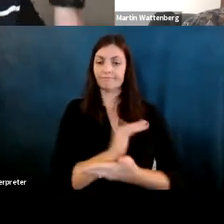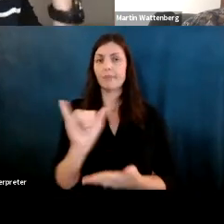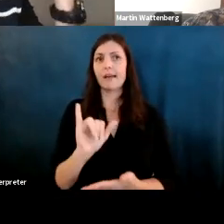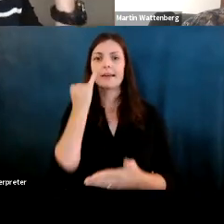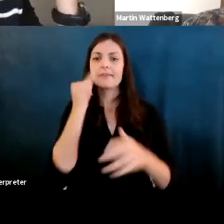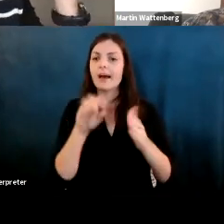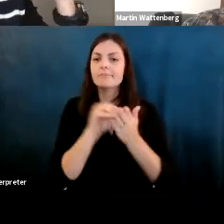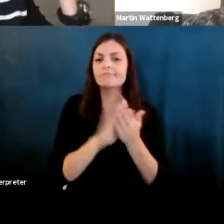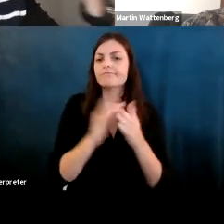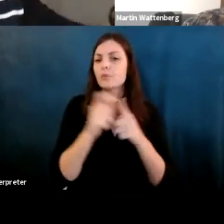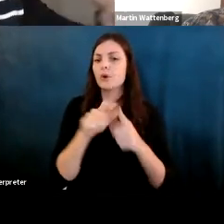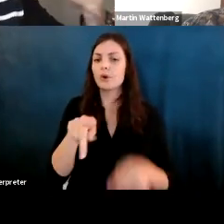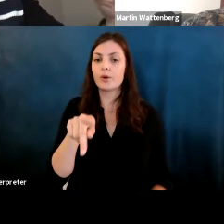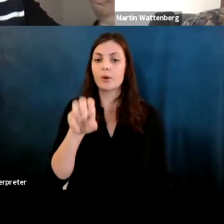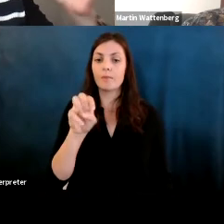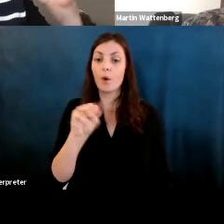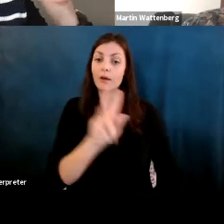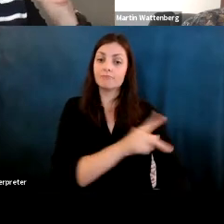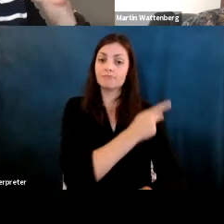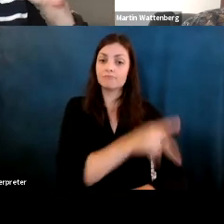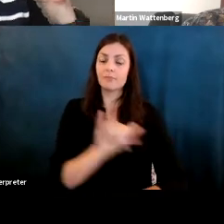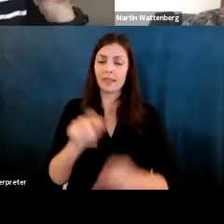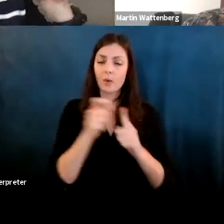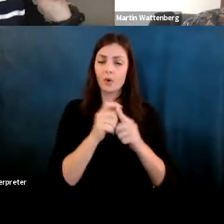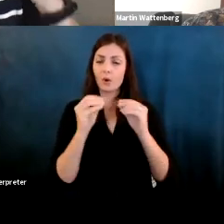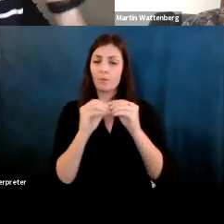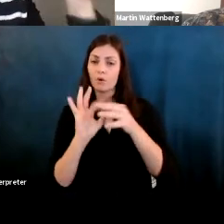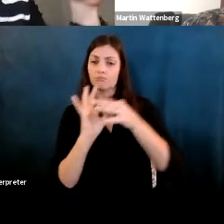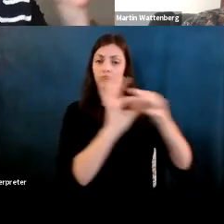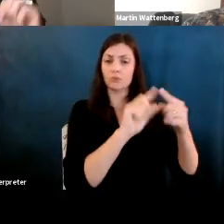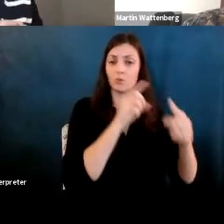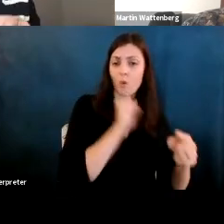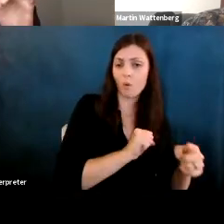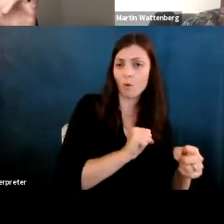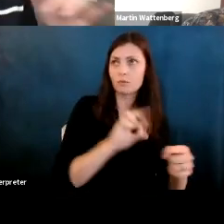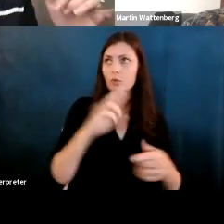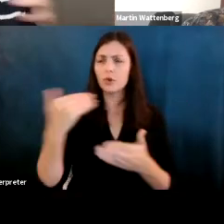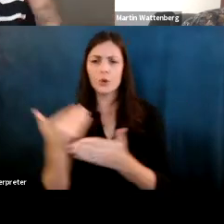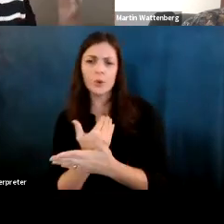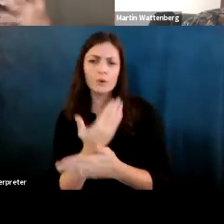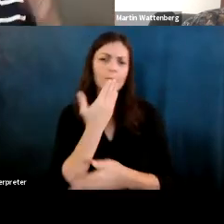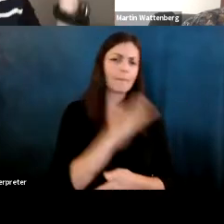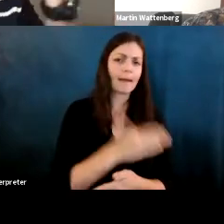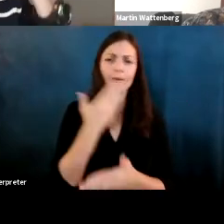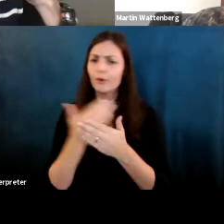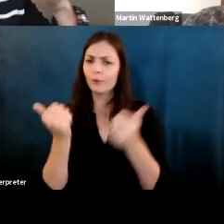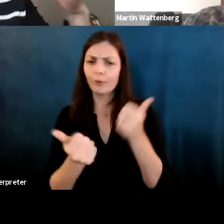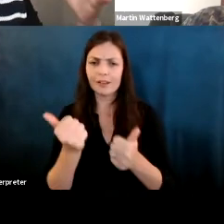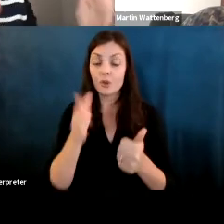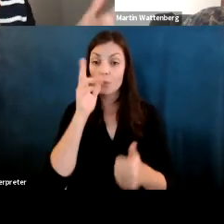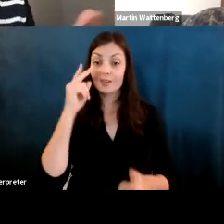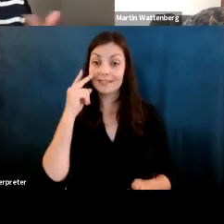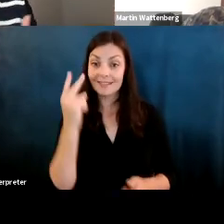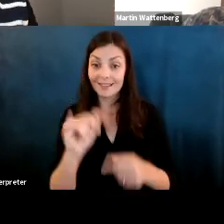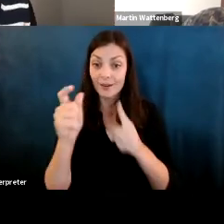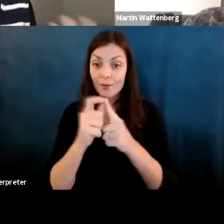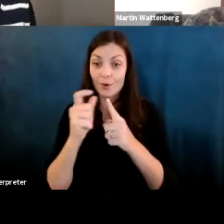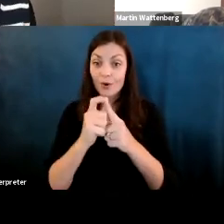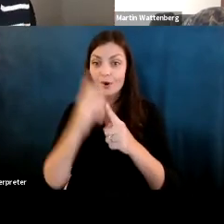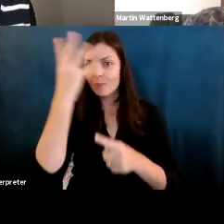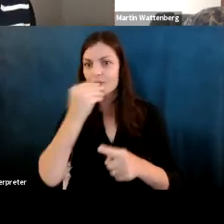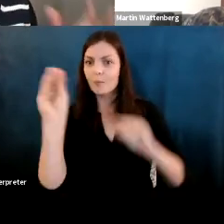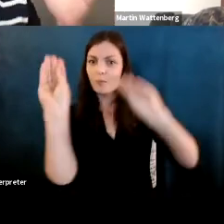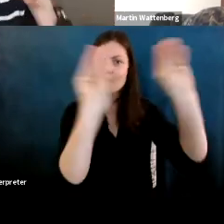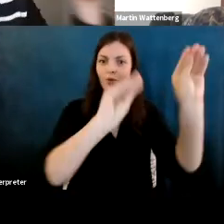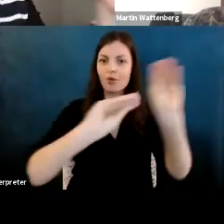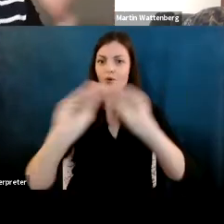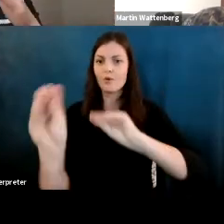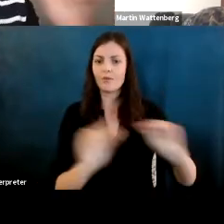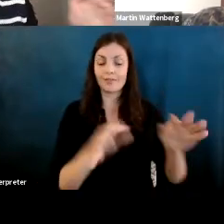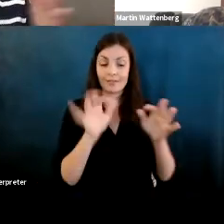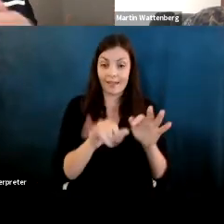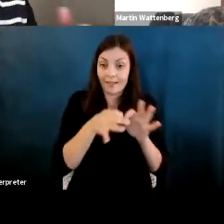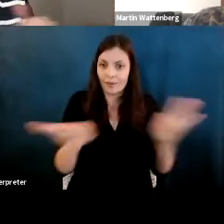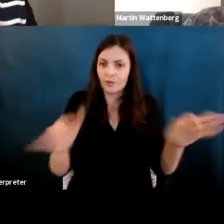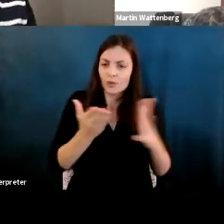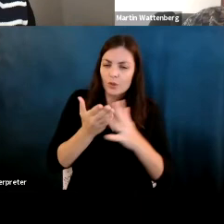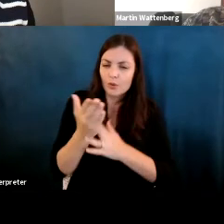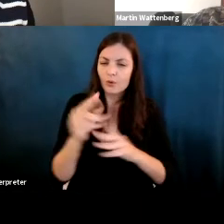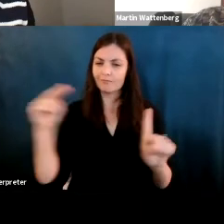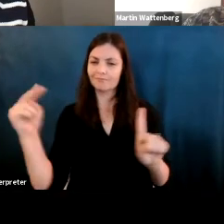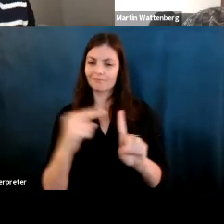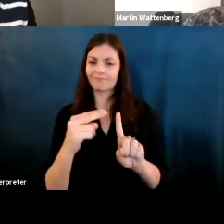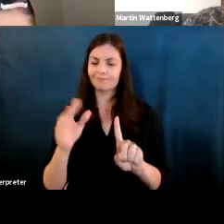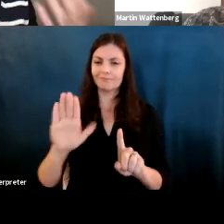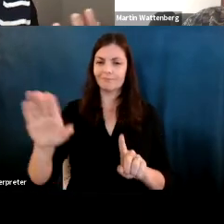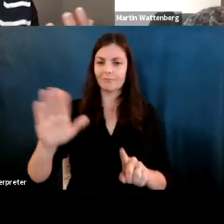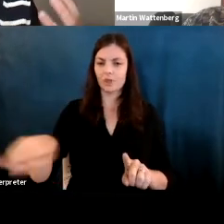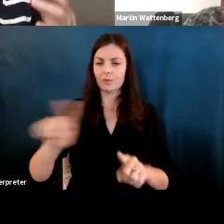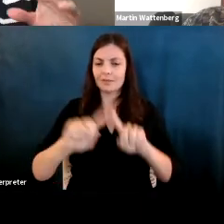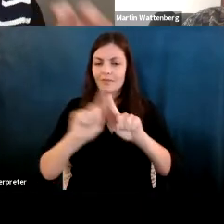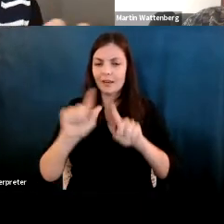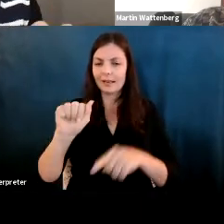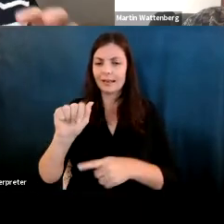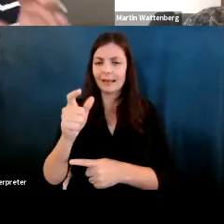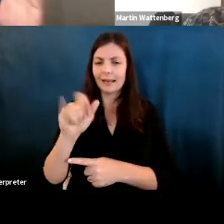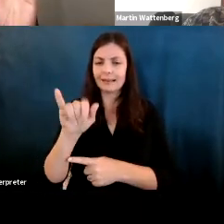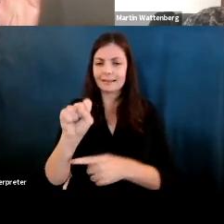Fernanda Viegas: Is that word more correlated with old or new bad or good and so forth, and you would see this beautiful movement of language through the perspective of these axes okay now keep in mind that.